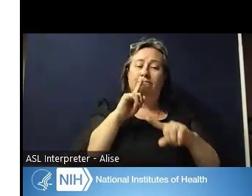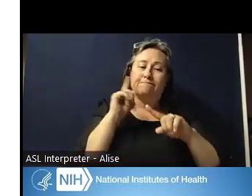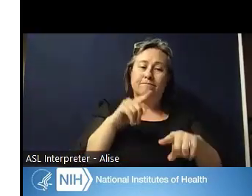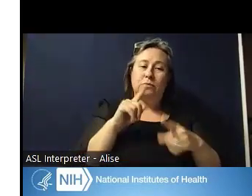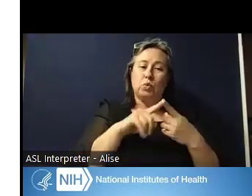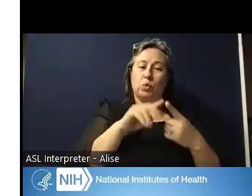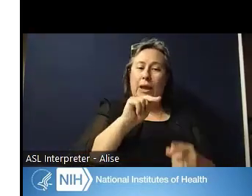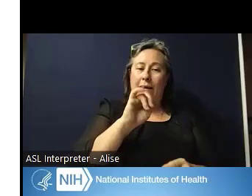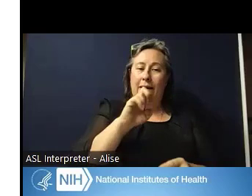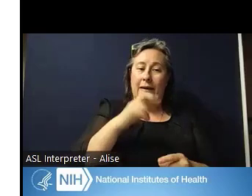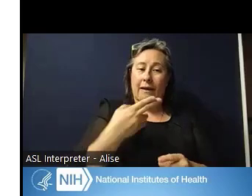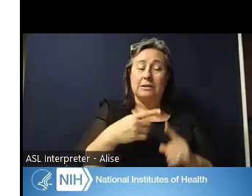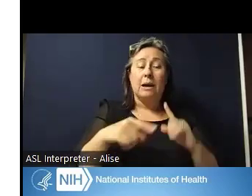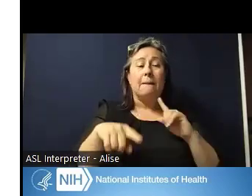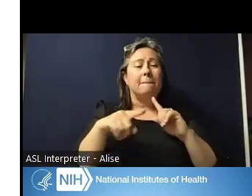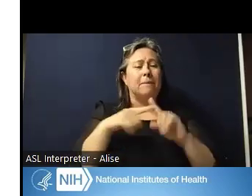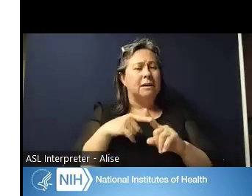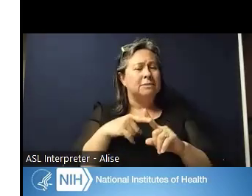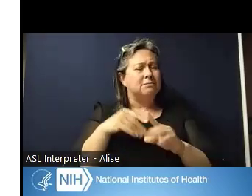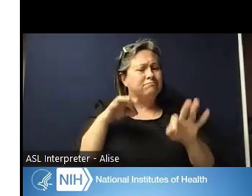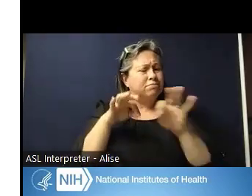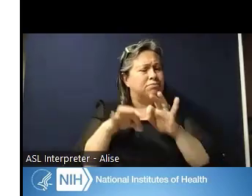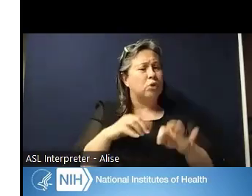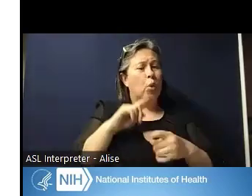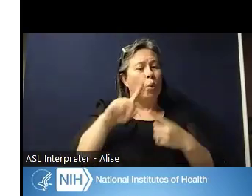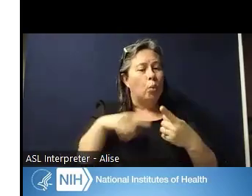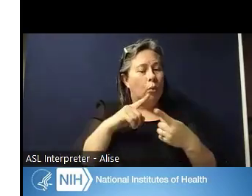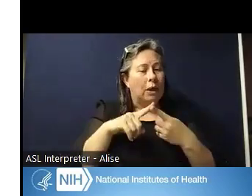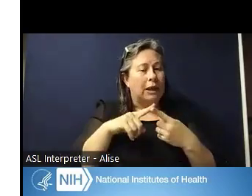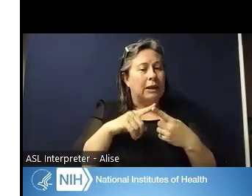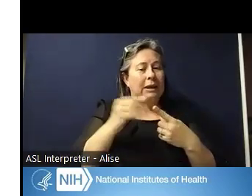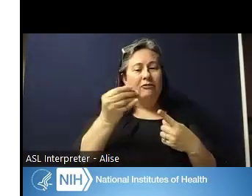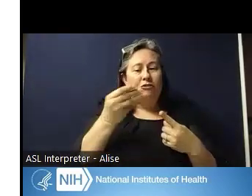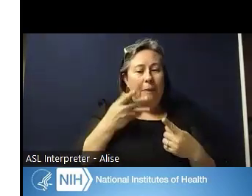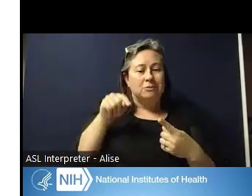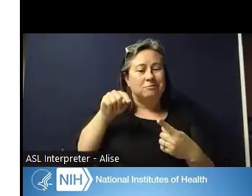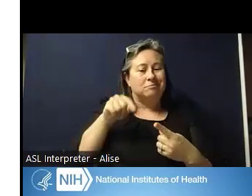when the reports will be ... when the information for the reports will be provided to the prime